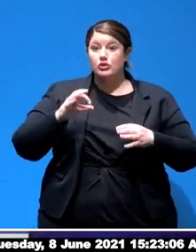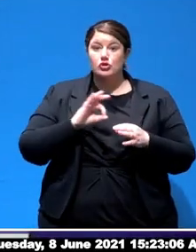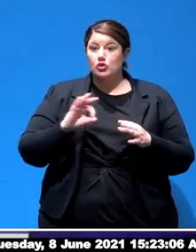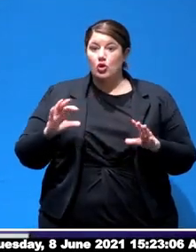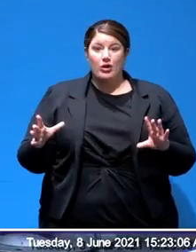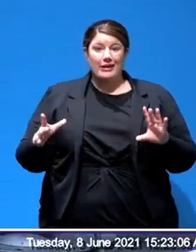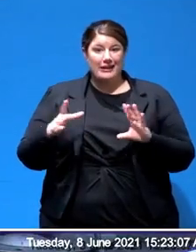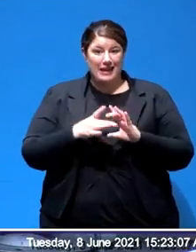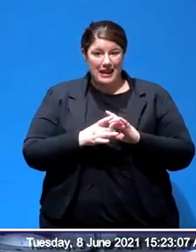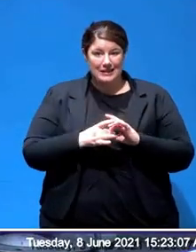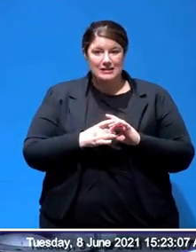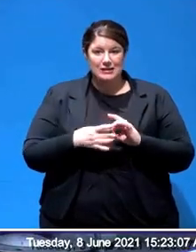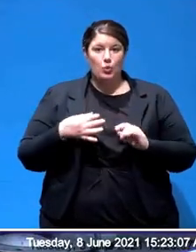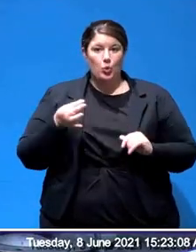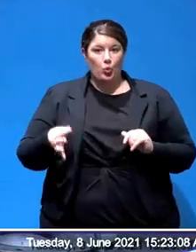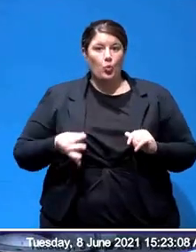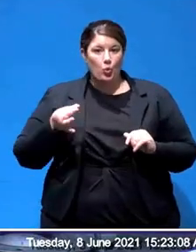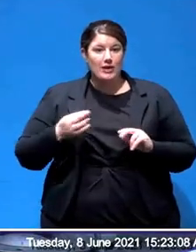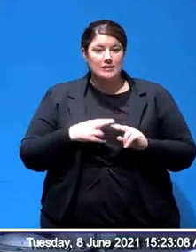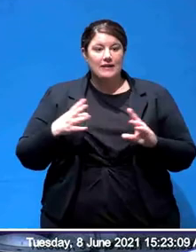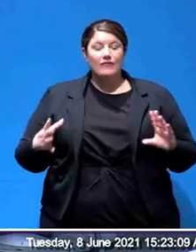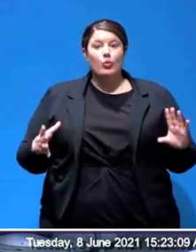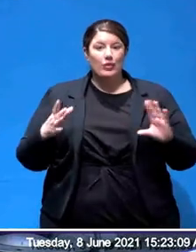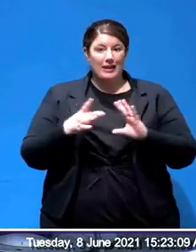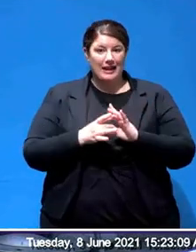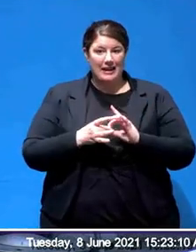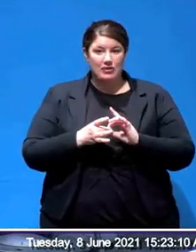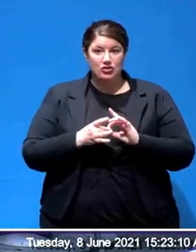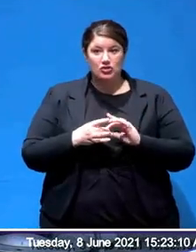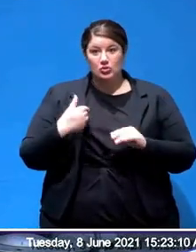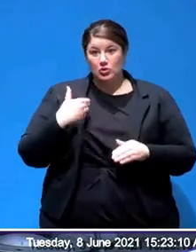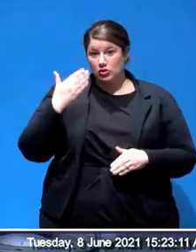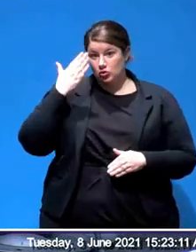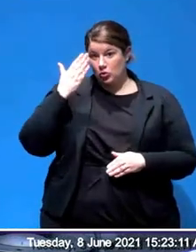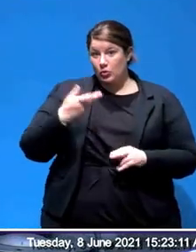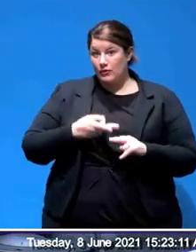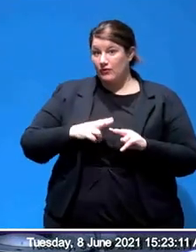and will be reconnected. So I don't know whether we need the reconnection for those who are in the